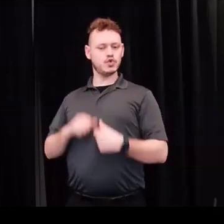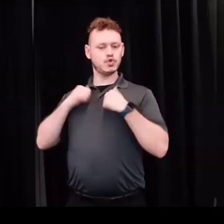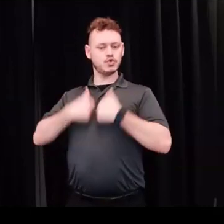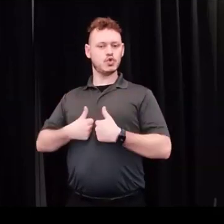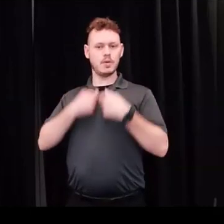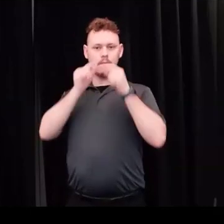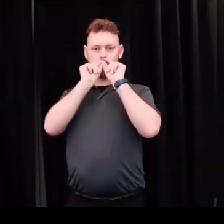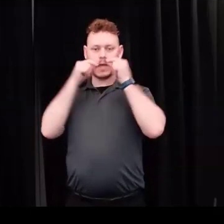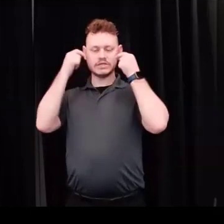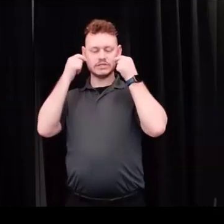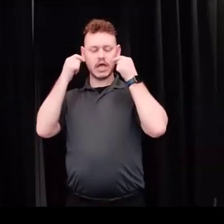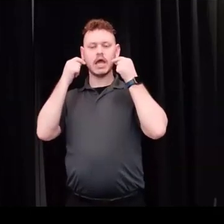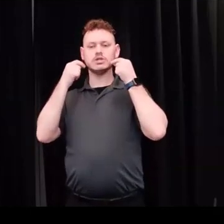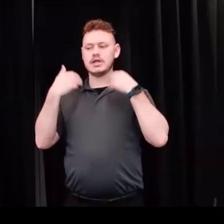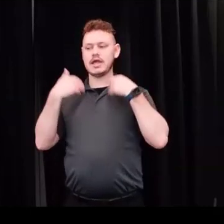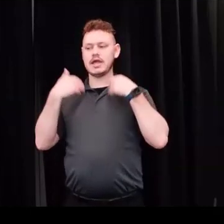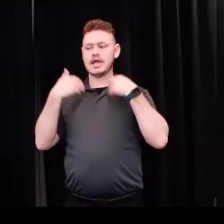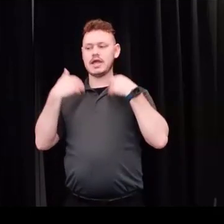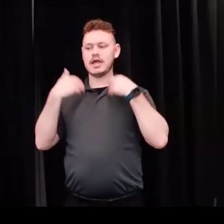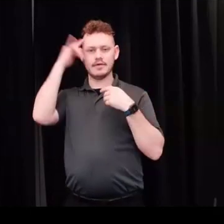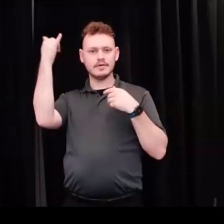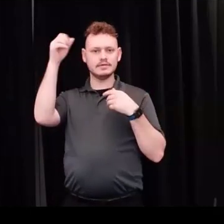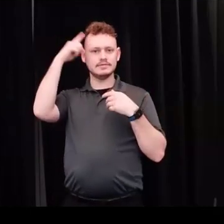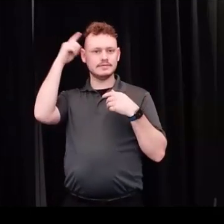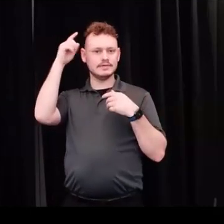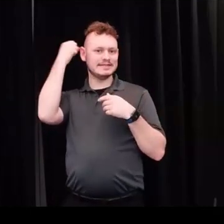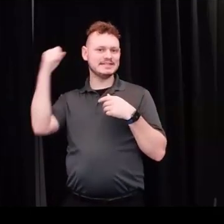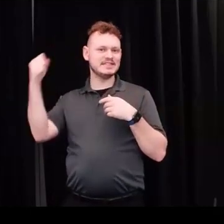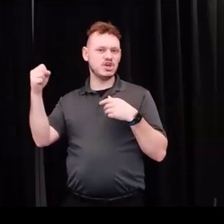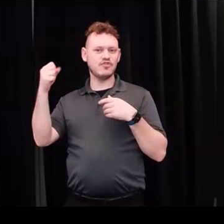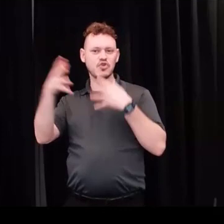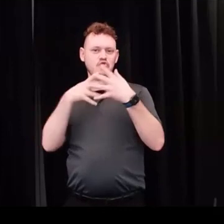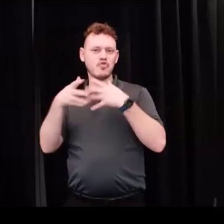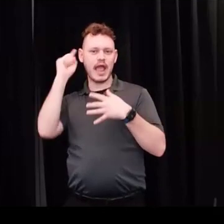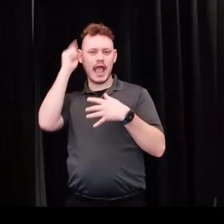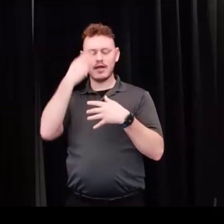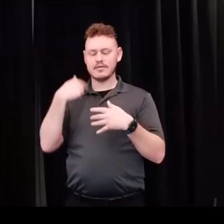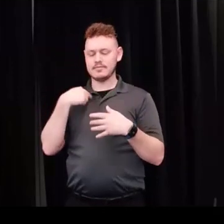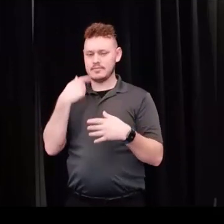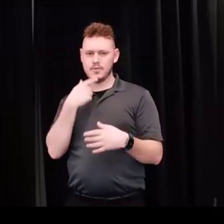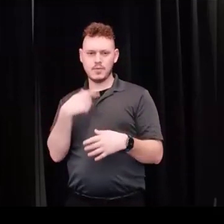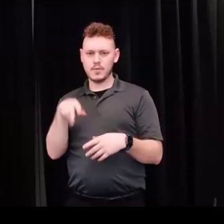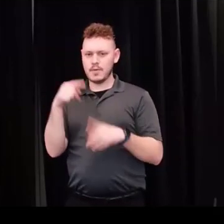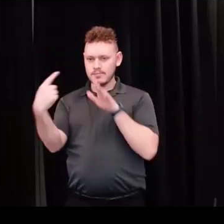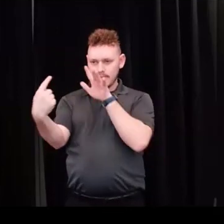he's got silvery gray hair, and I would say piercing blue eyes, with a red and blue tie